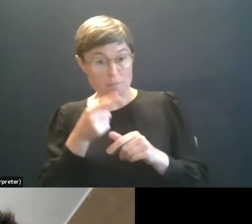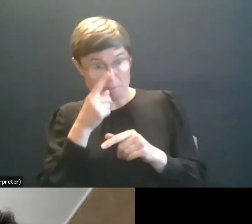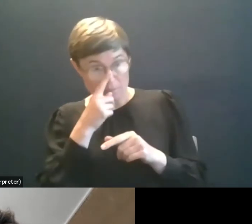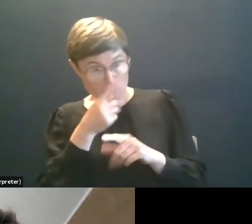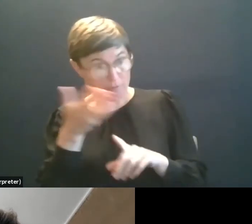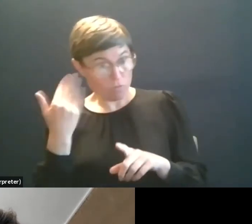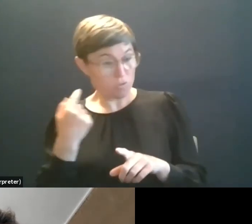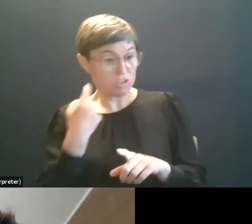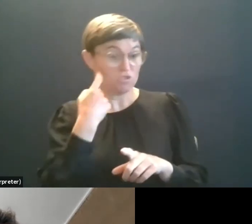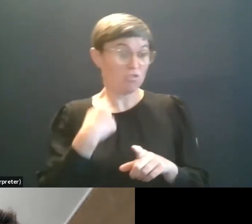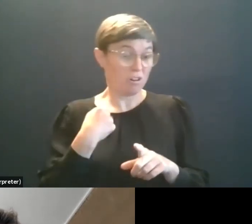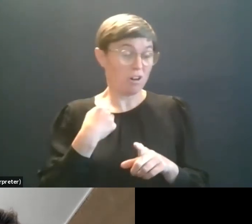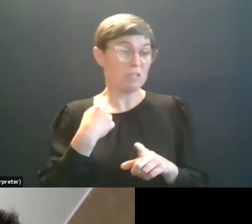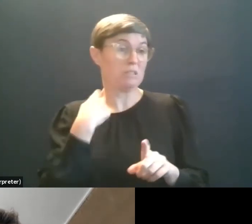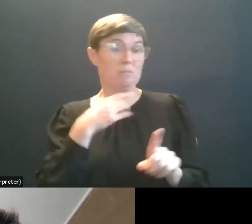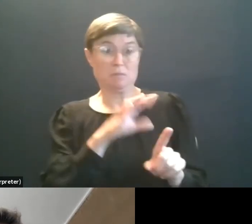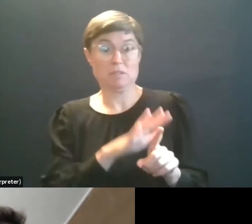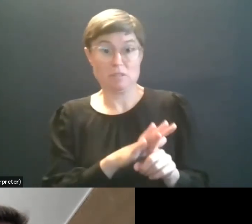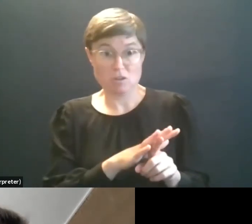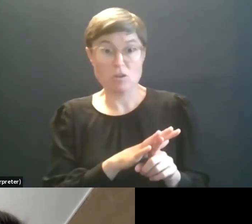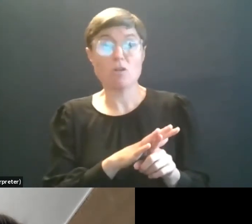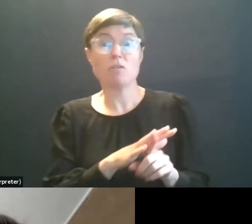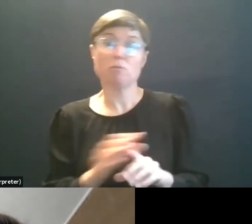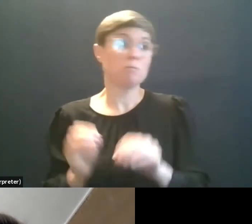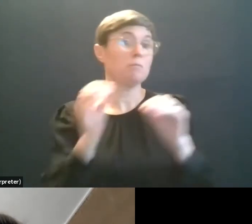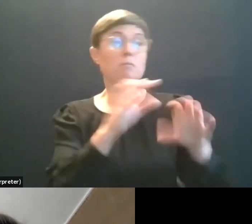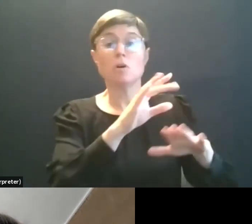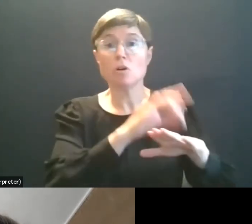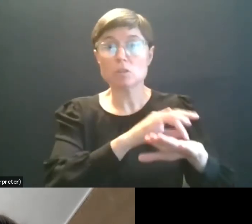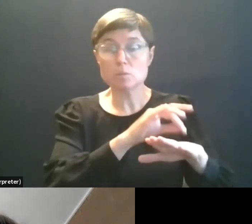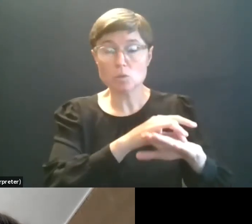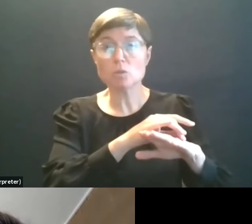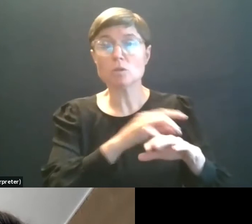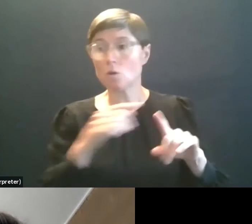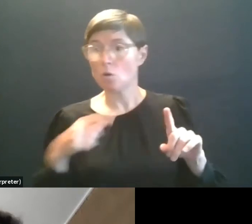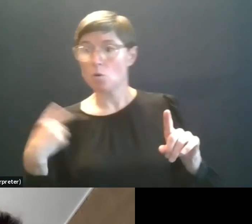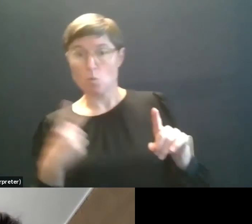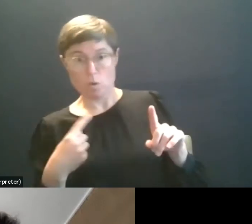who have been hospitalised as a result and we've created the Way Back Support Service